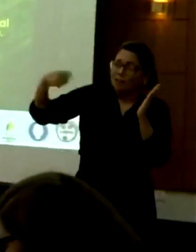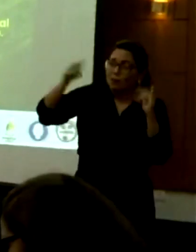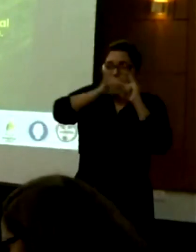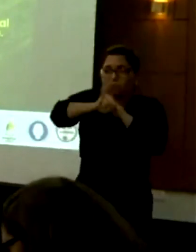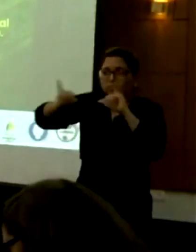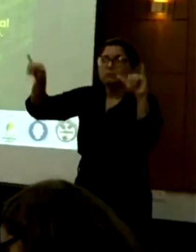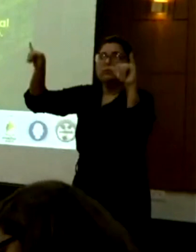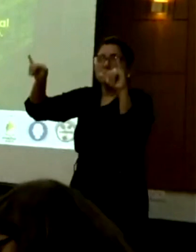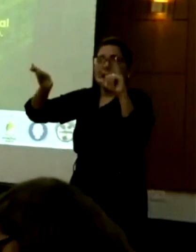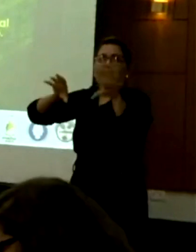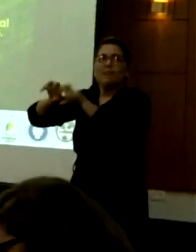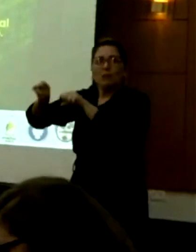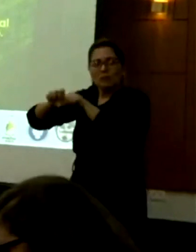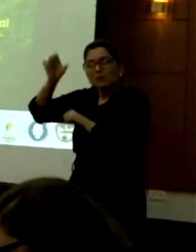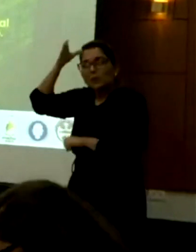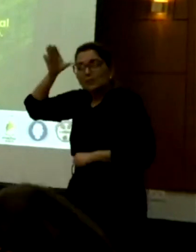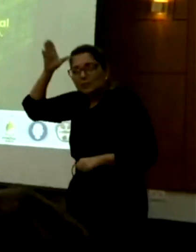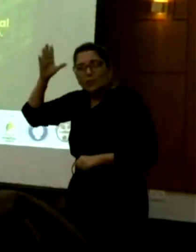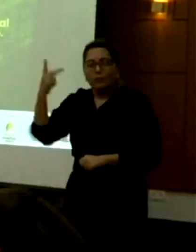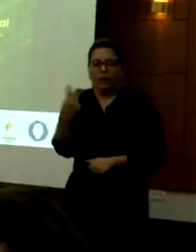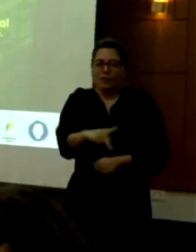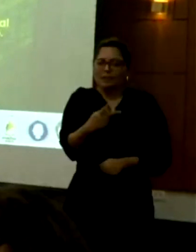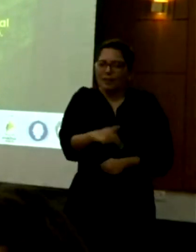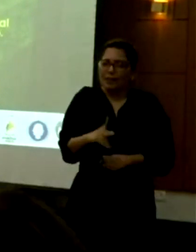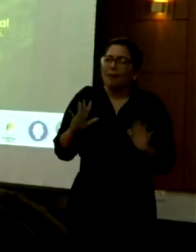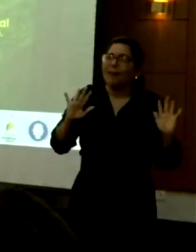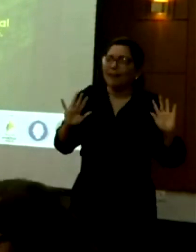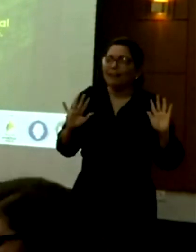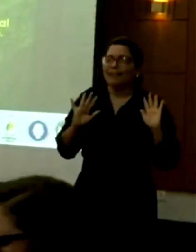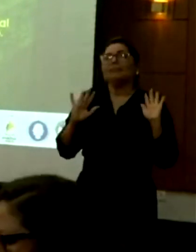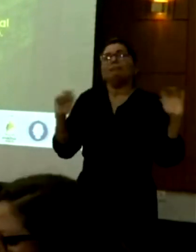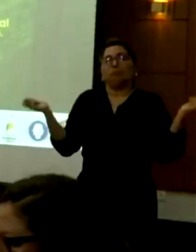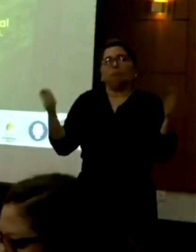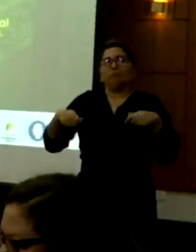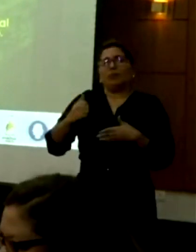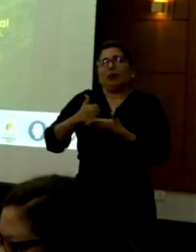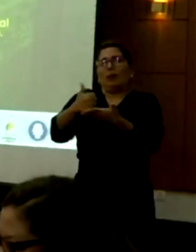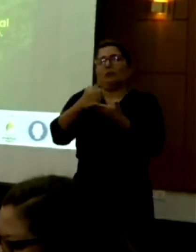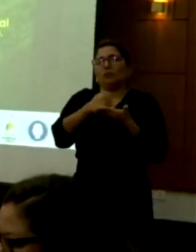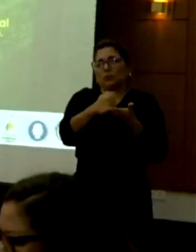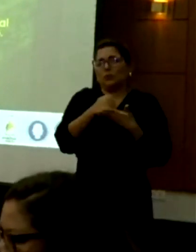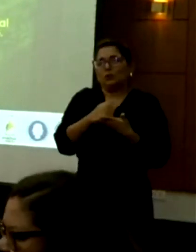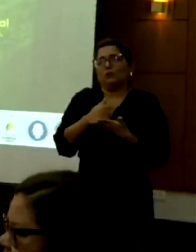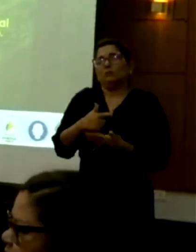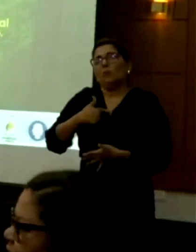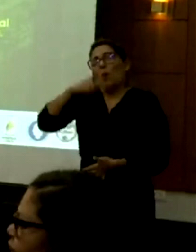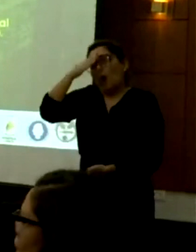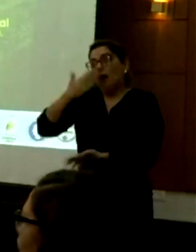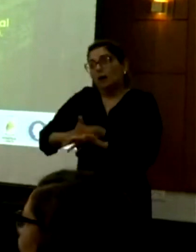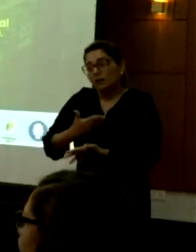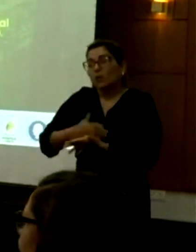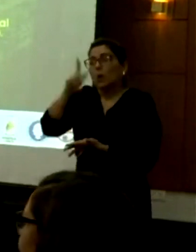scientific training for something that's it , so that's it, I think it's a collaboration between everything,